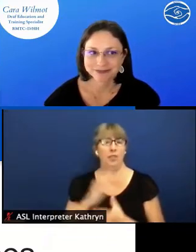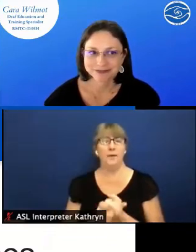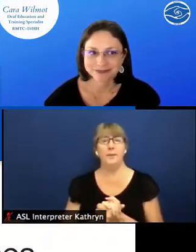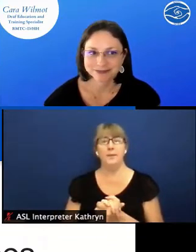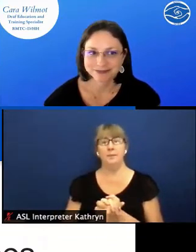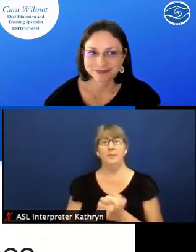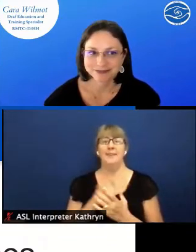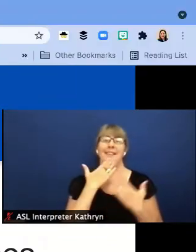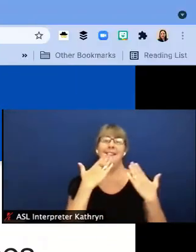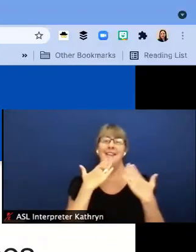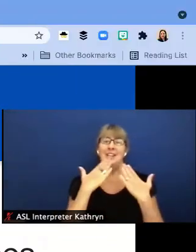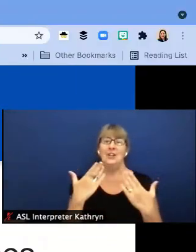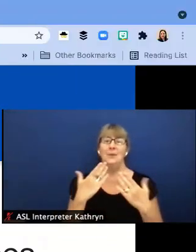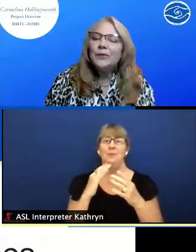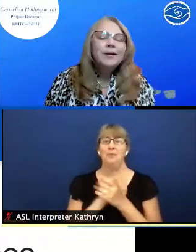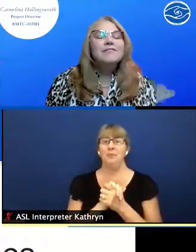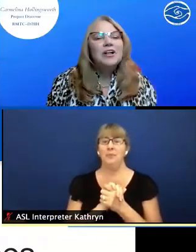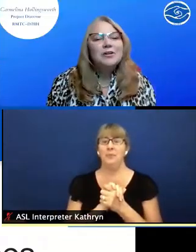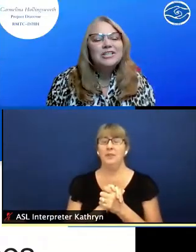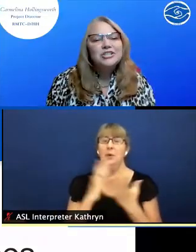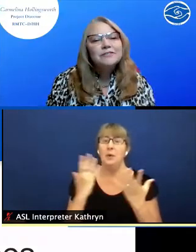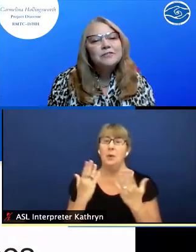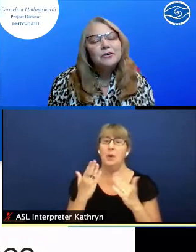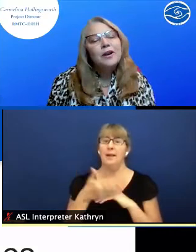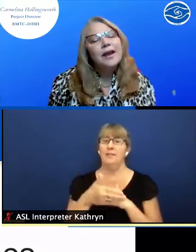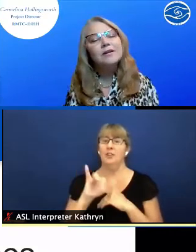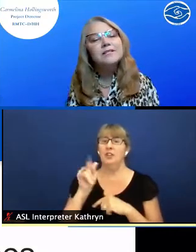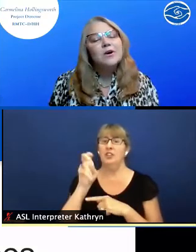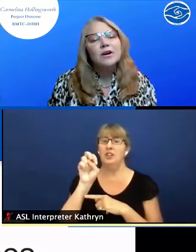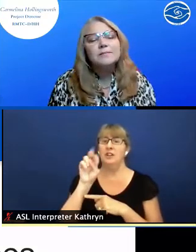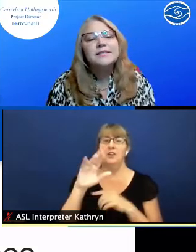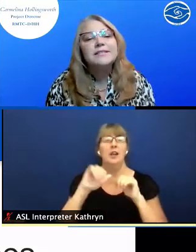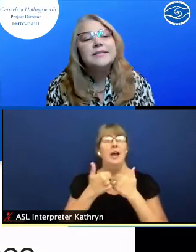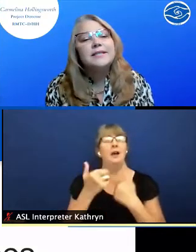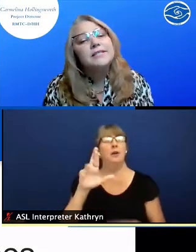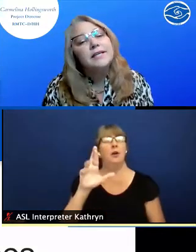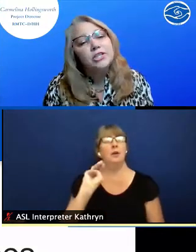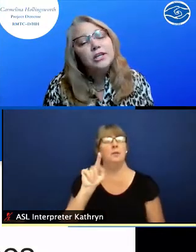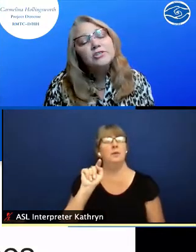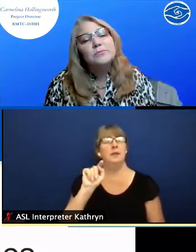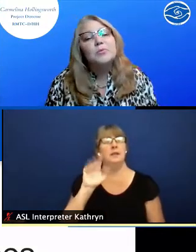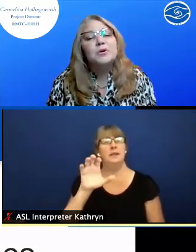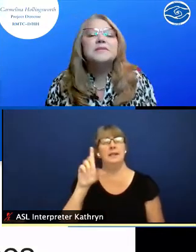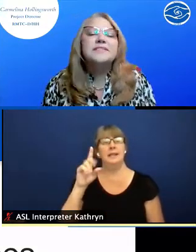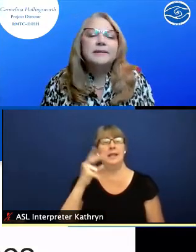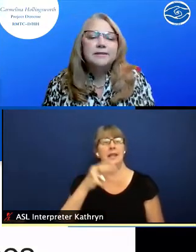Carmelina:"Thank you. So, following Jennifer, how does RMTC-D/HH support the seamless